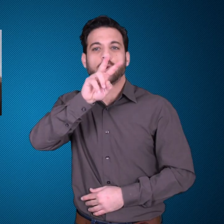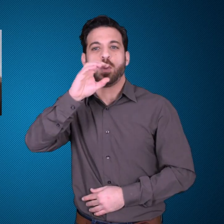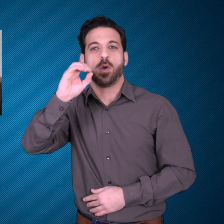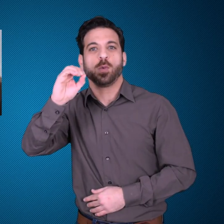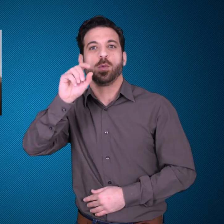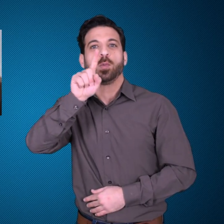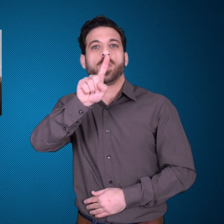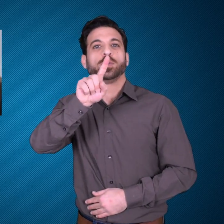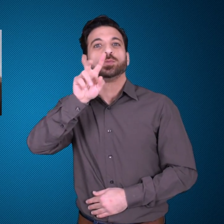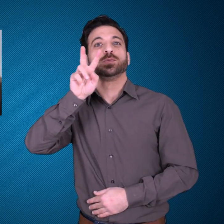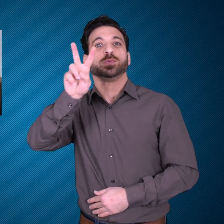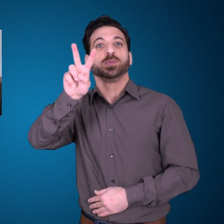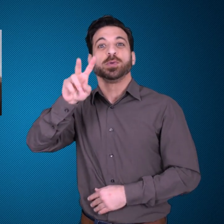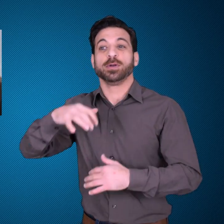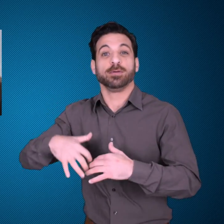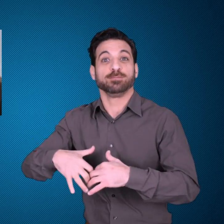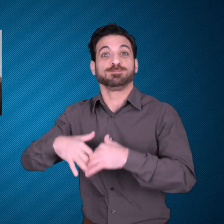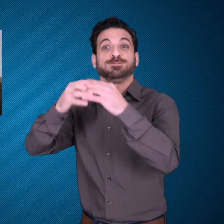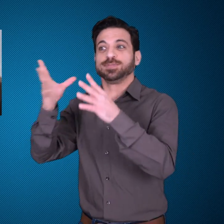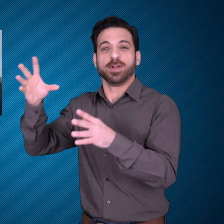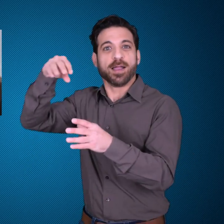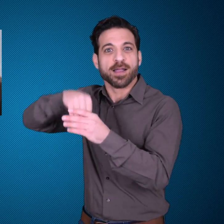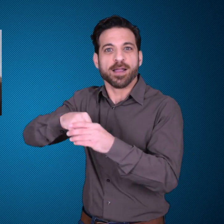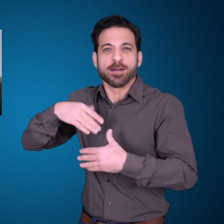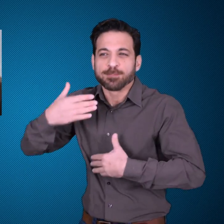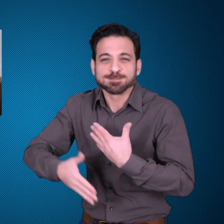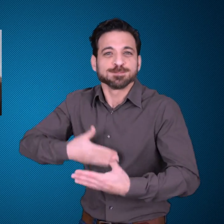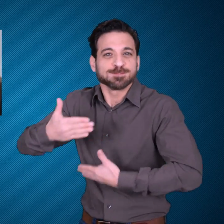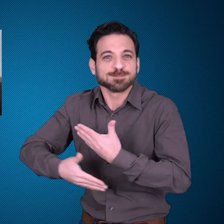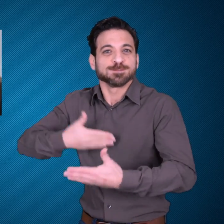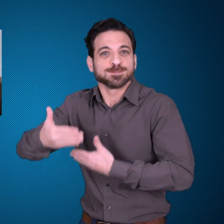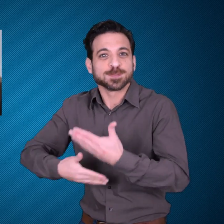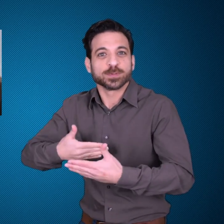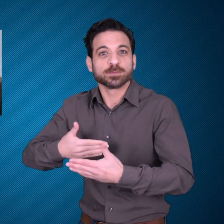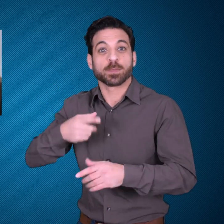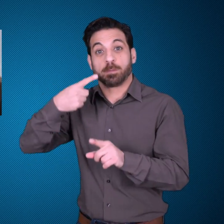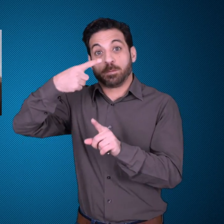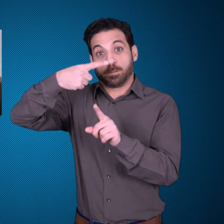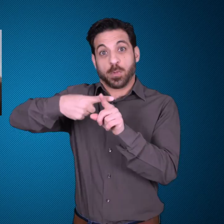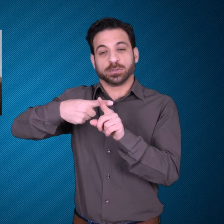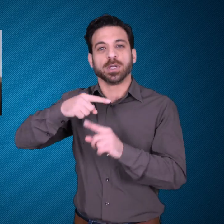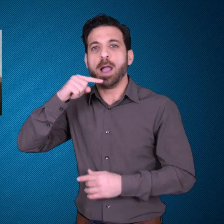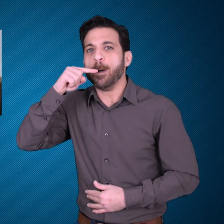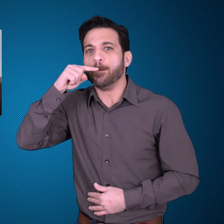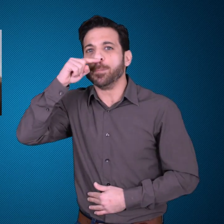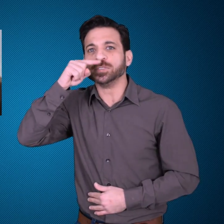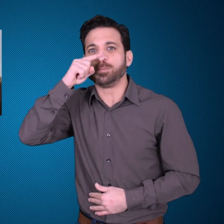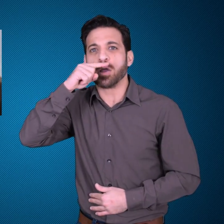the gold medal-winning at 2005 Deaflympics